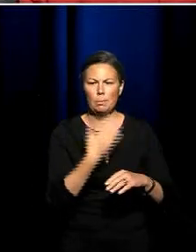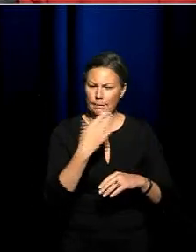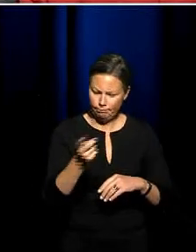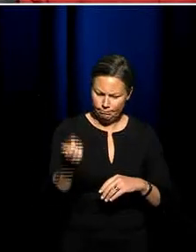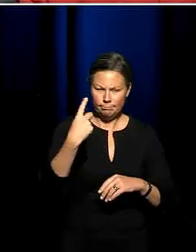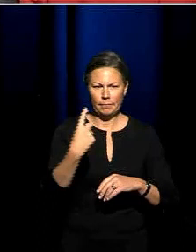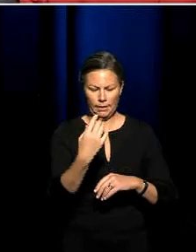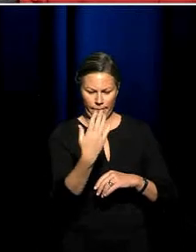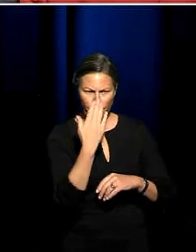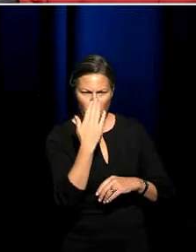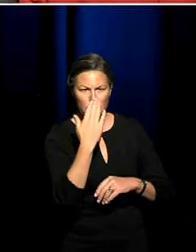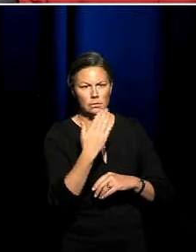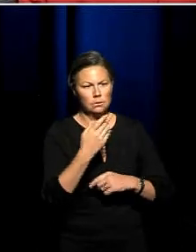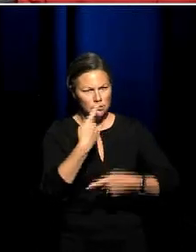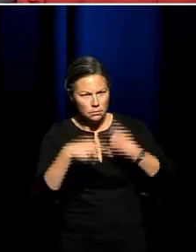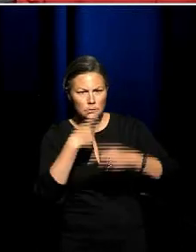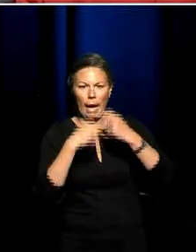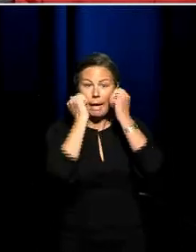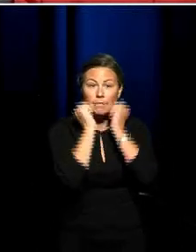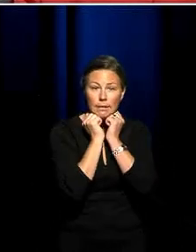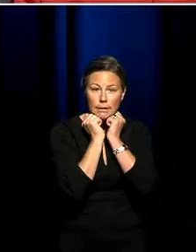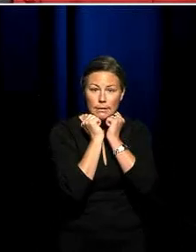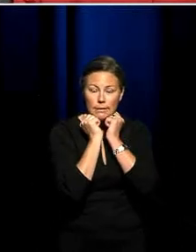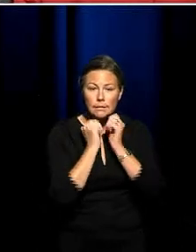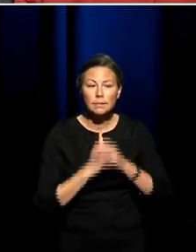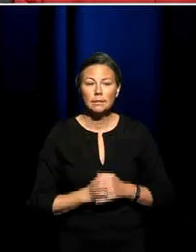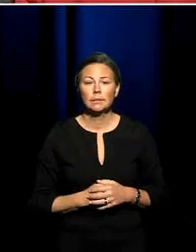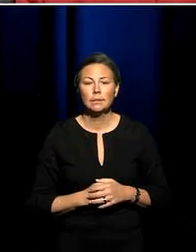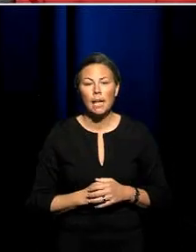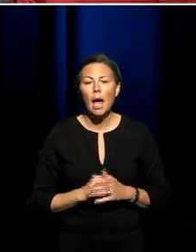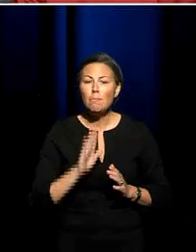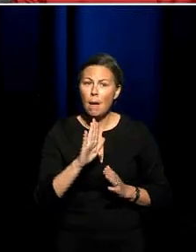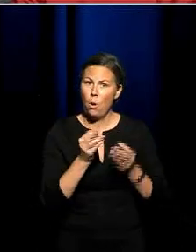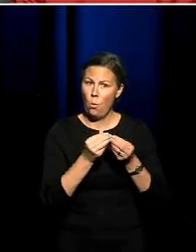care. They are not intended to be used to compel people with disability to do